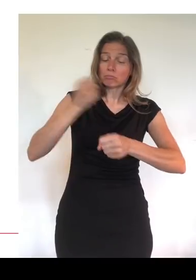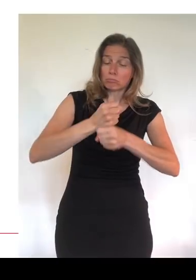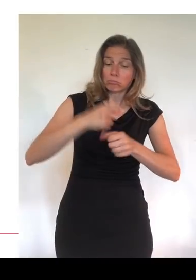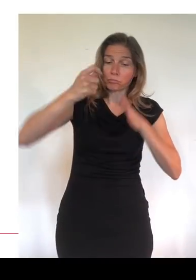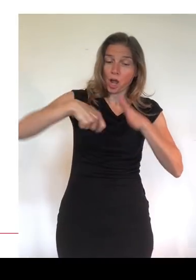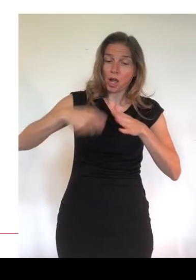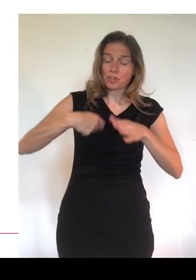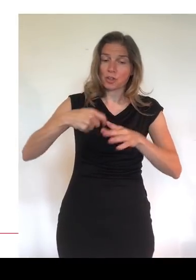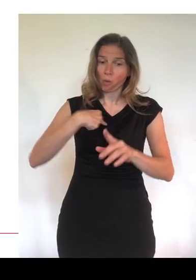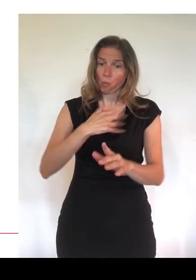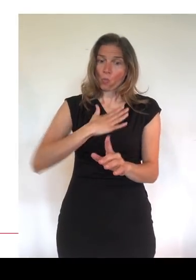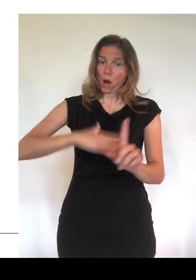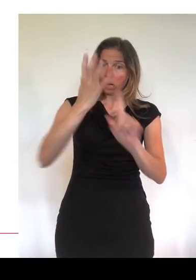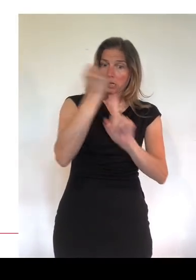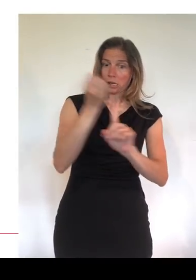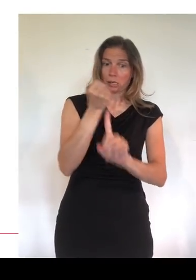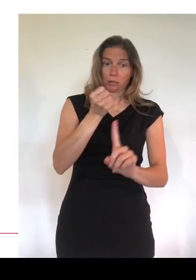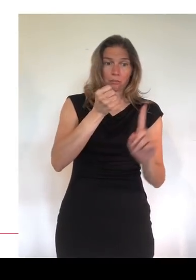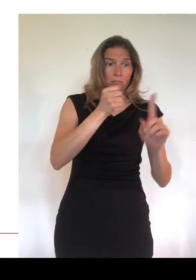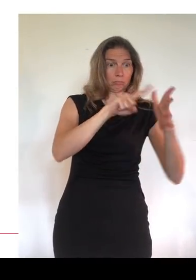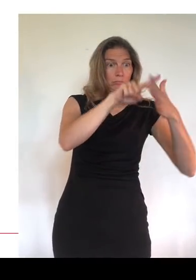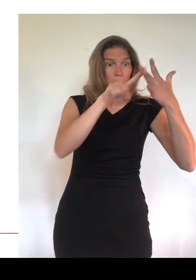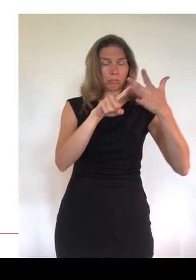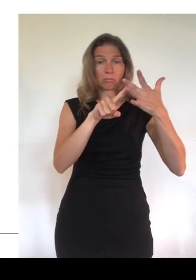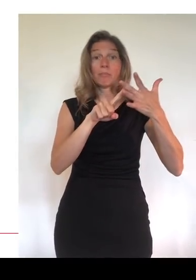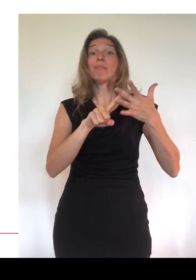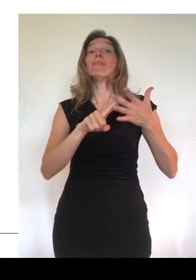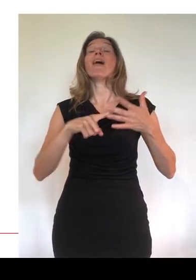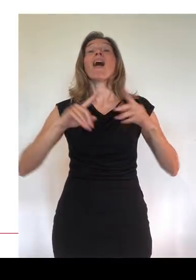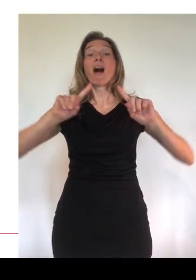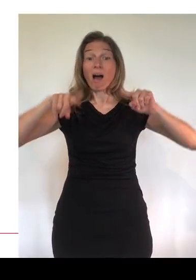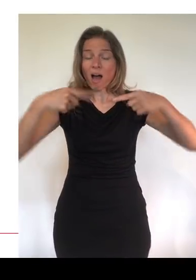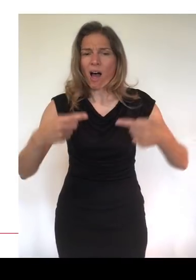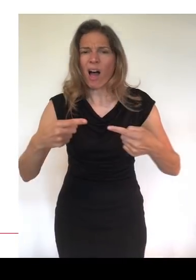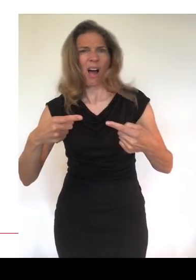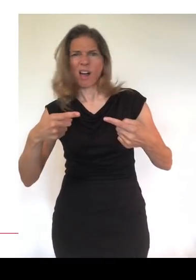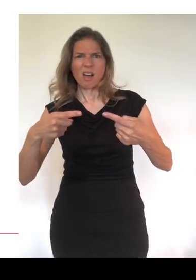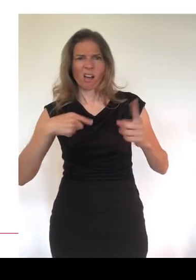were influencing by with your intervention and it'll actually is not